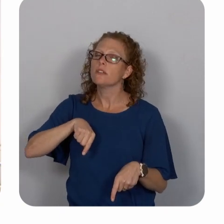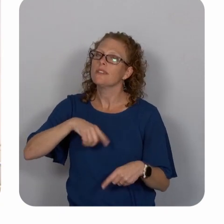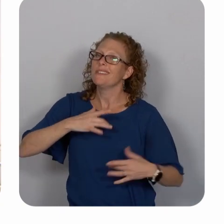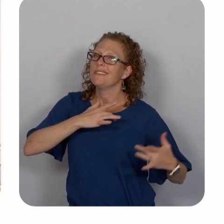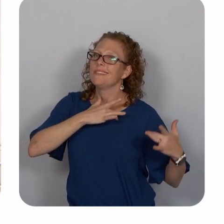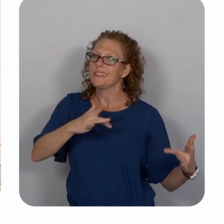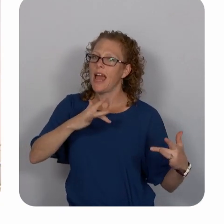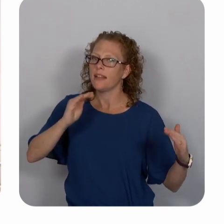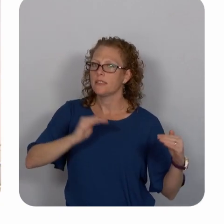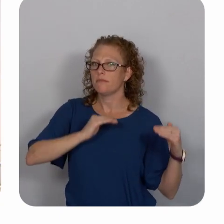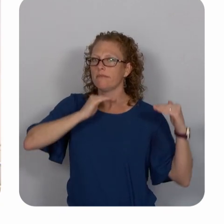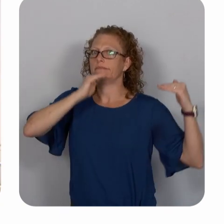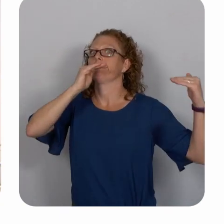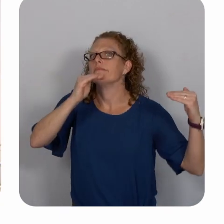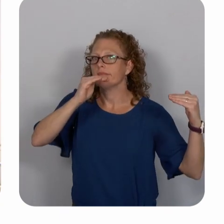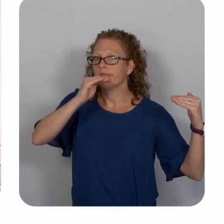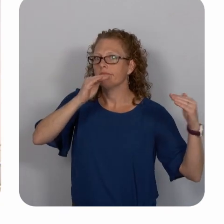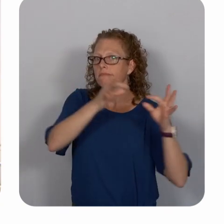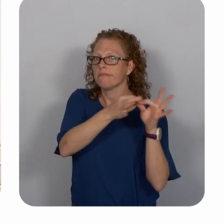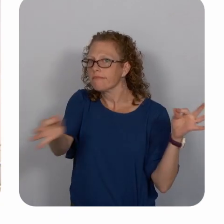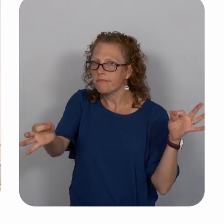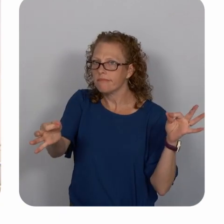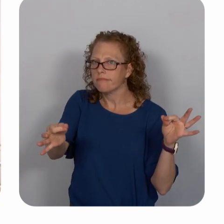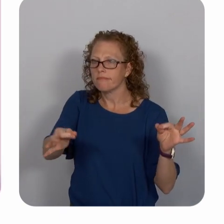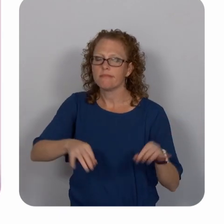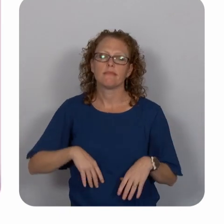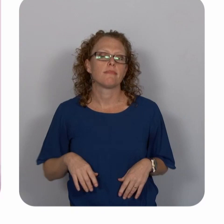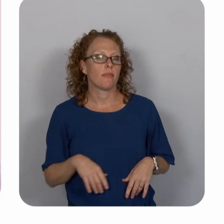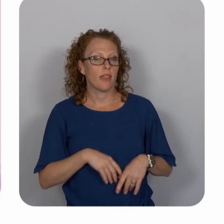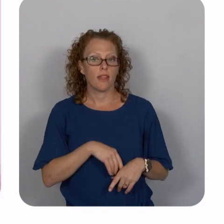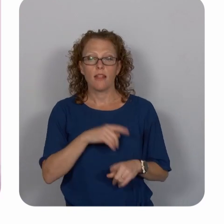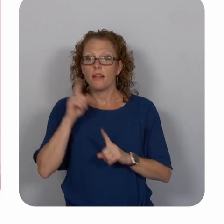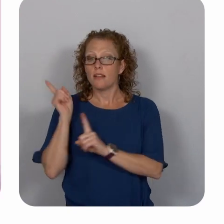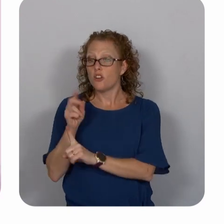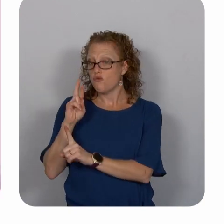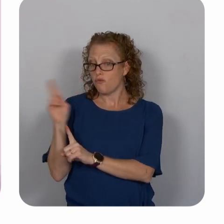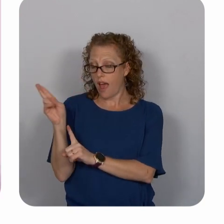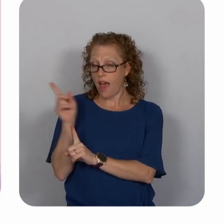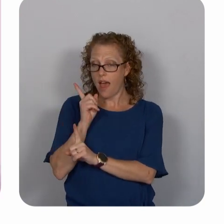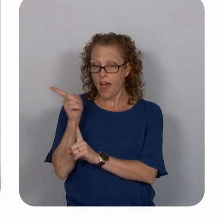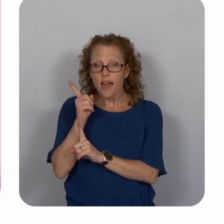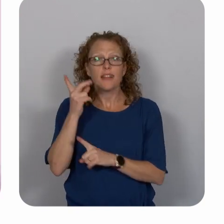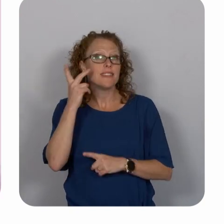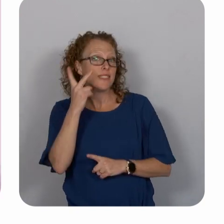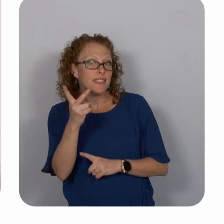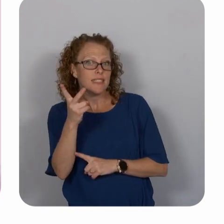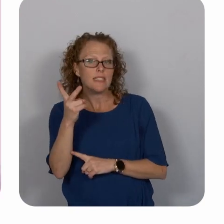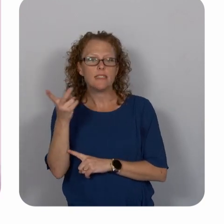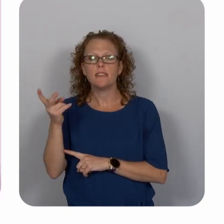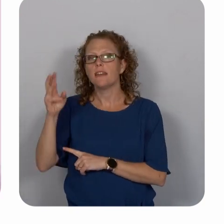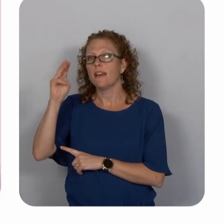On the right hand side here, you can see that Meta AI can actually be involved in a conversation with the mention.